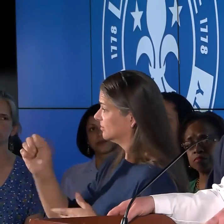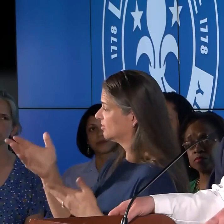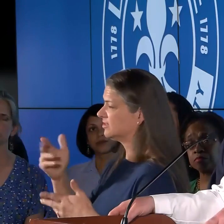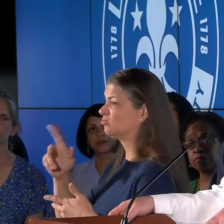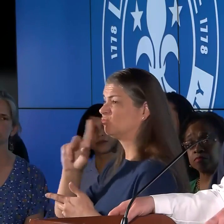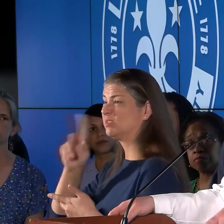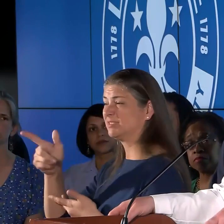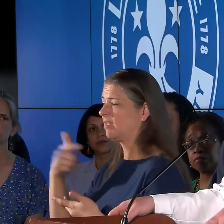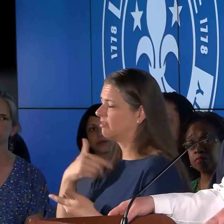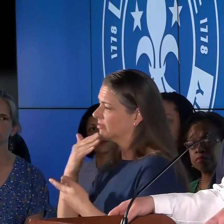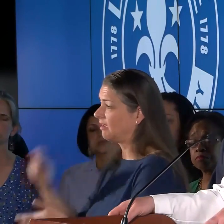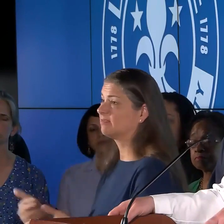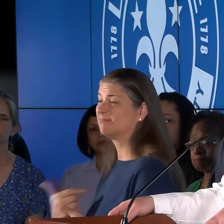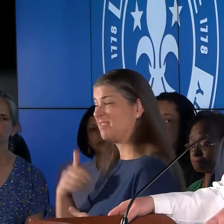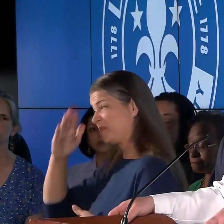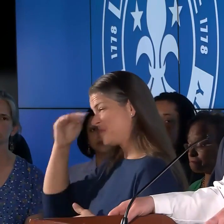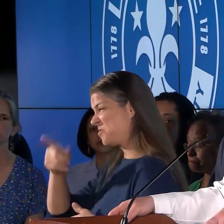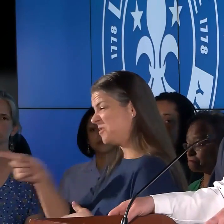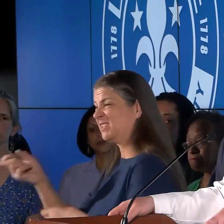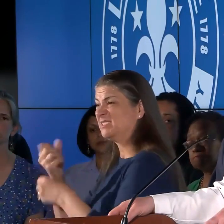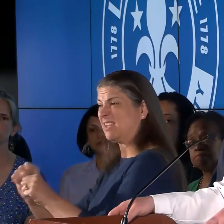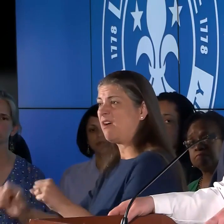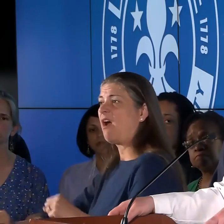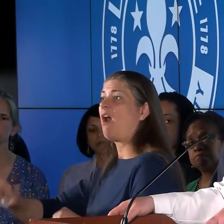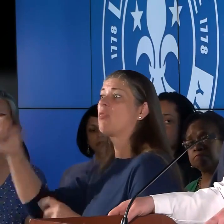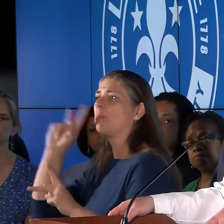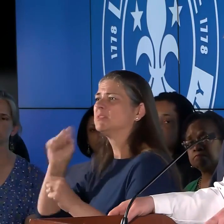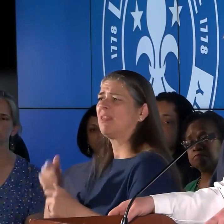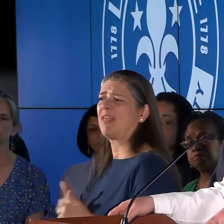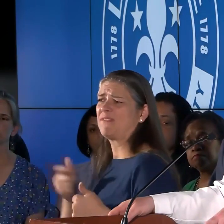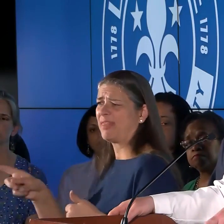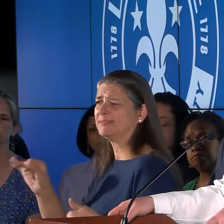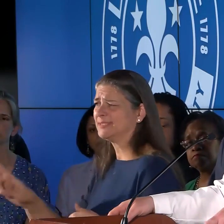mind that they save lives today. I think they, as many in the health care